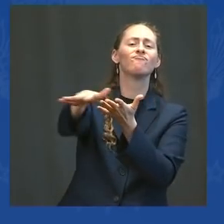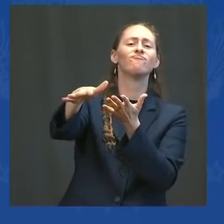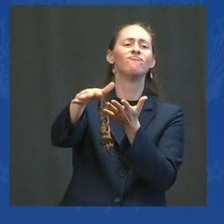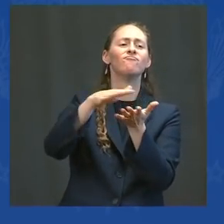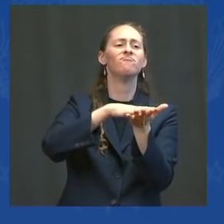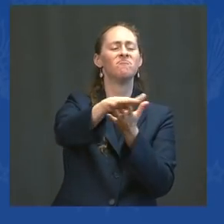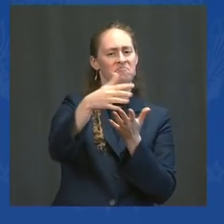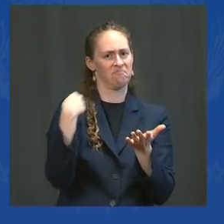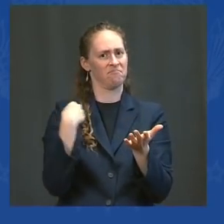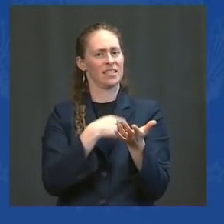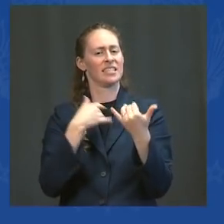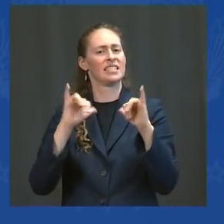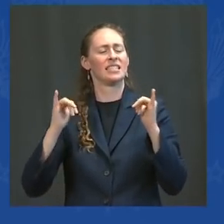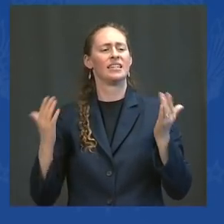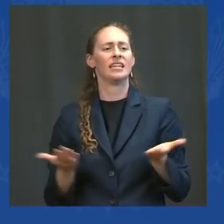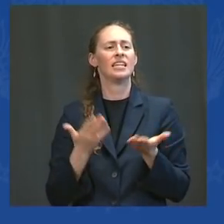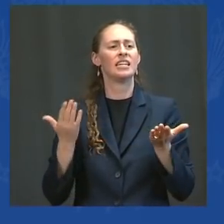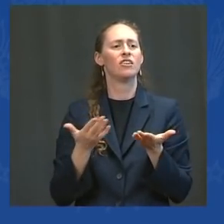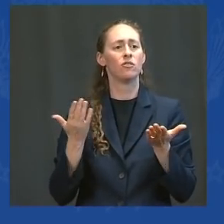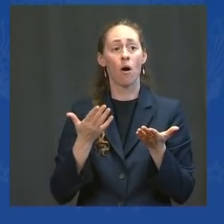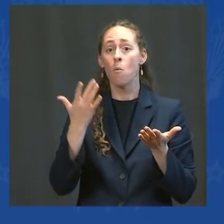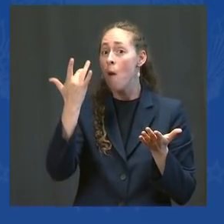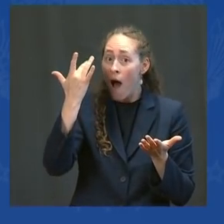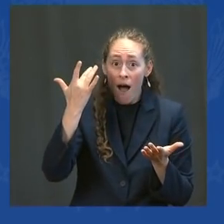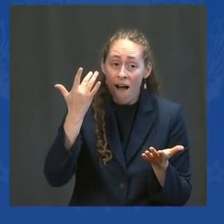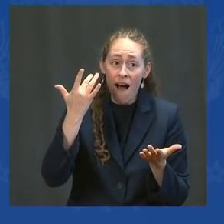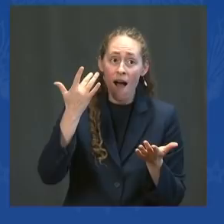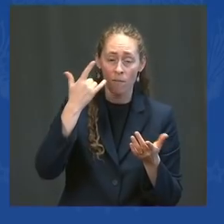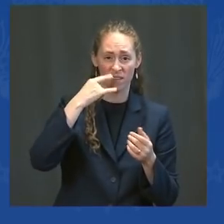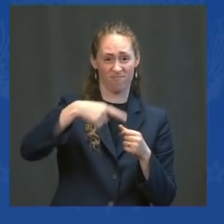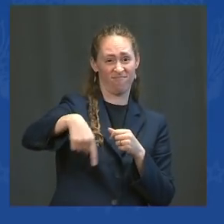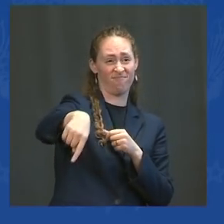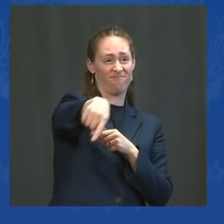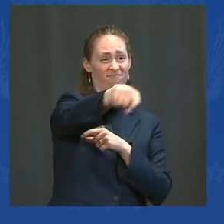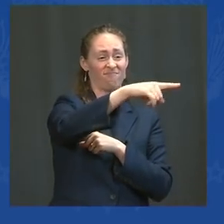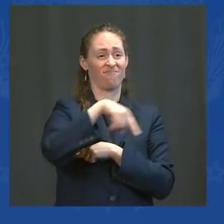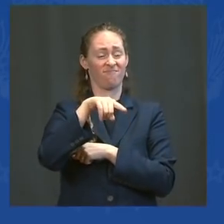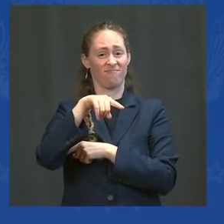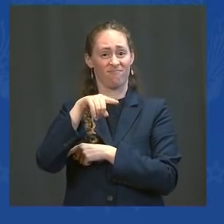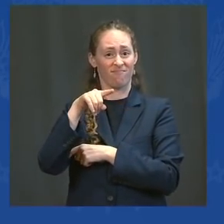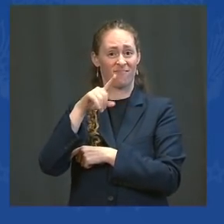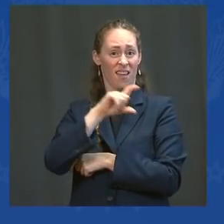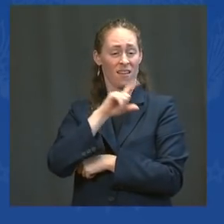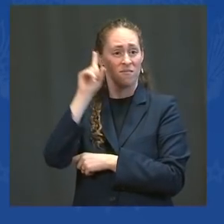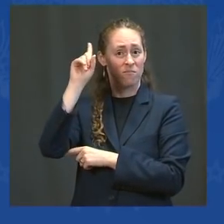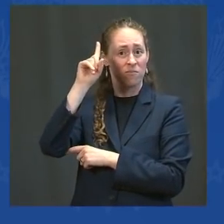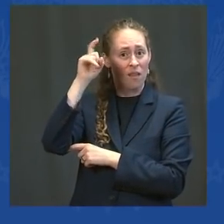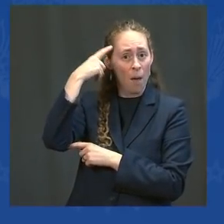And that's because of the women and men of the U.S. Capitol Police, the Washington D.C. Metropolitan Police Department,